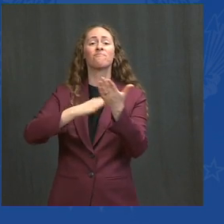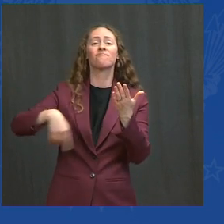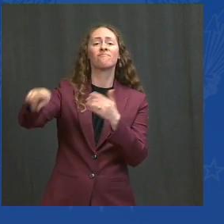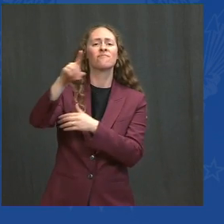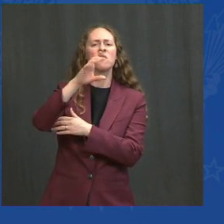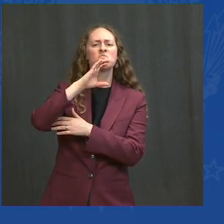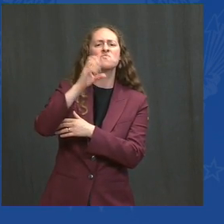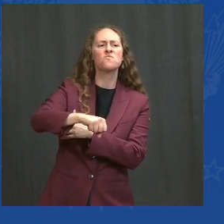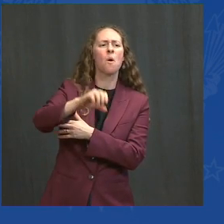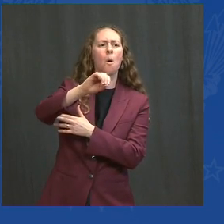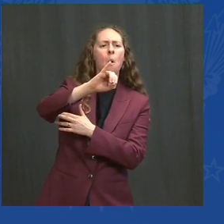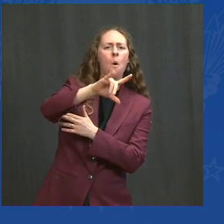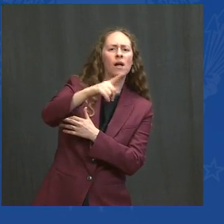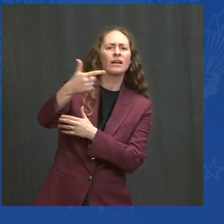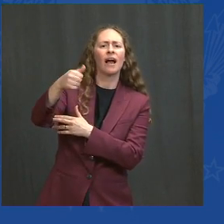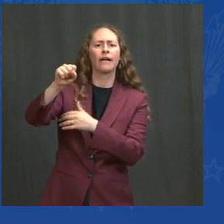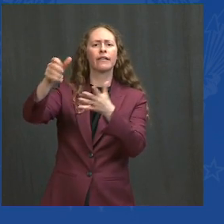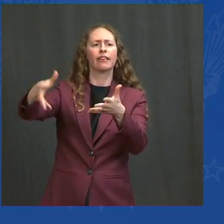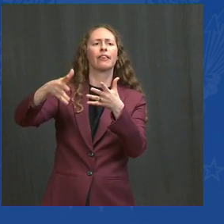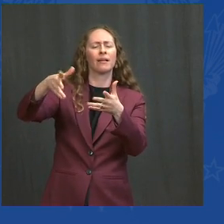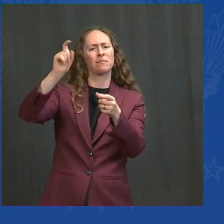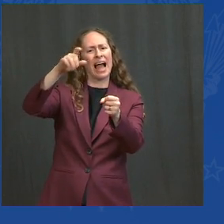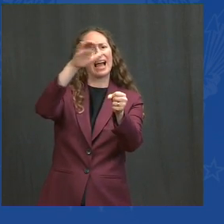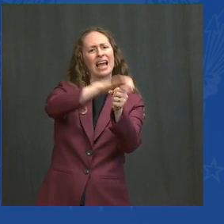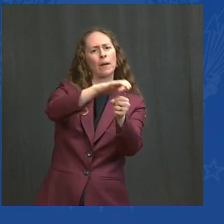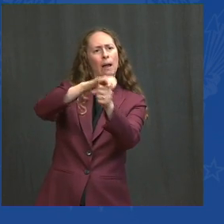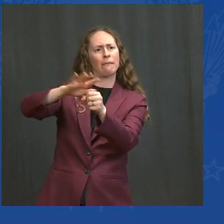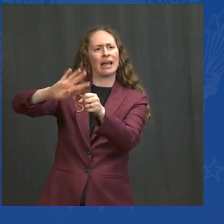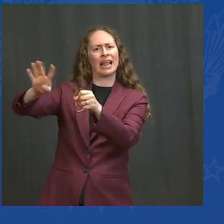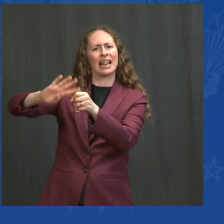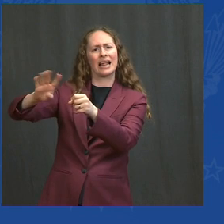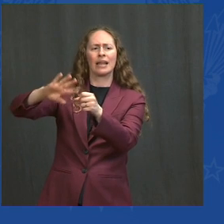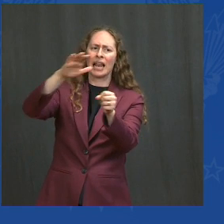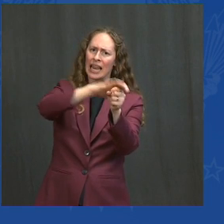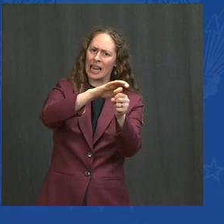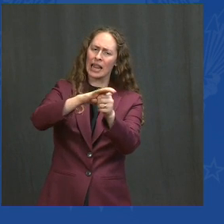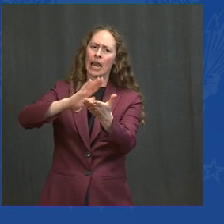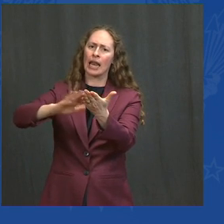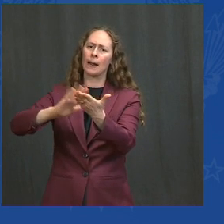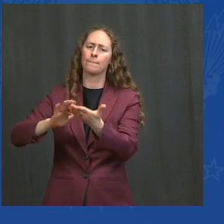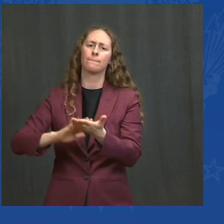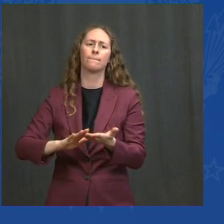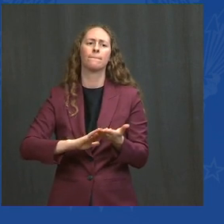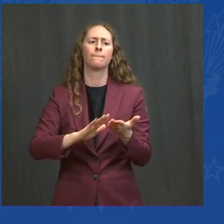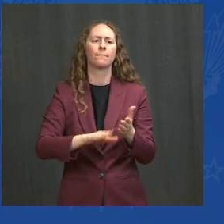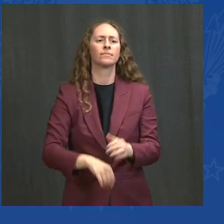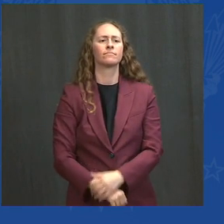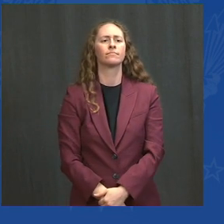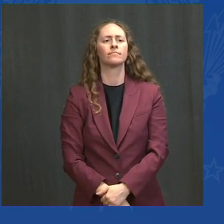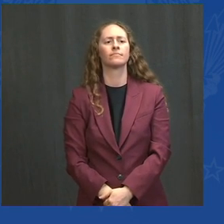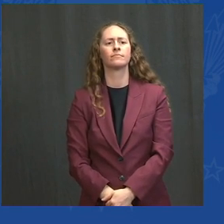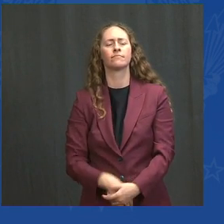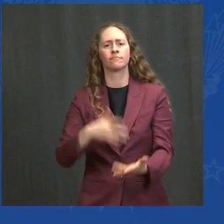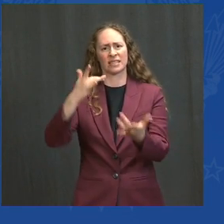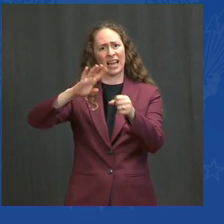that need to be cleaned up and capped -- methane leaks -- protecting the health of our communities.